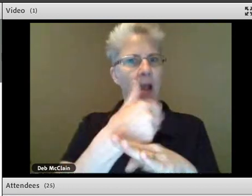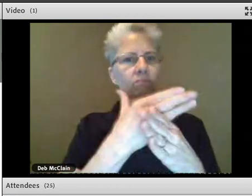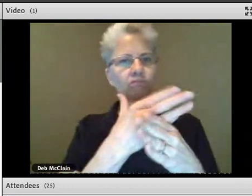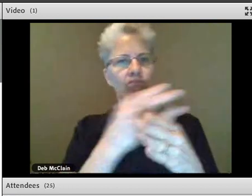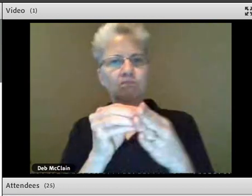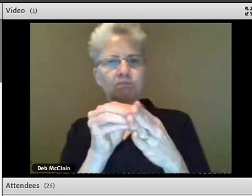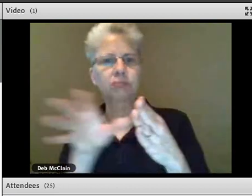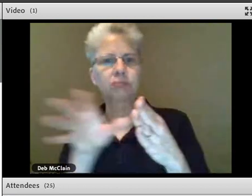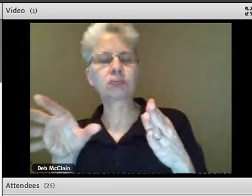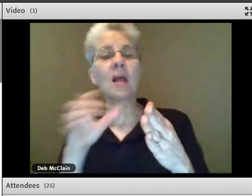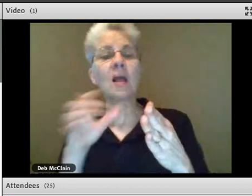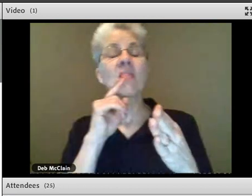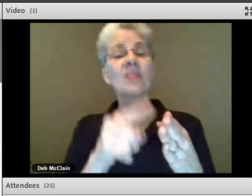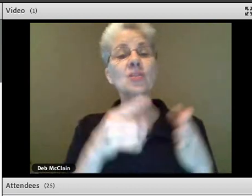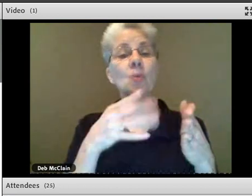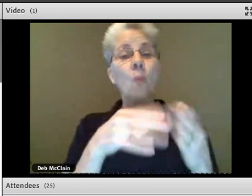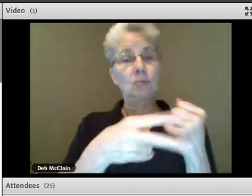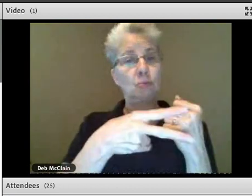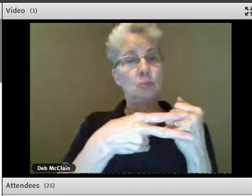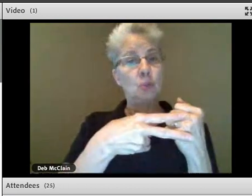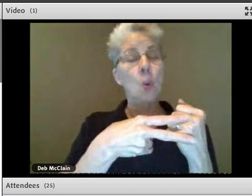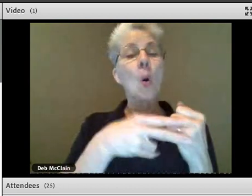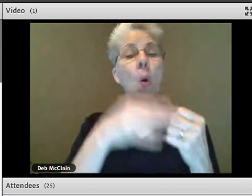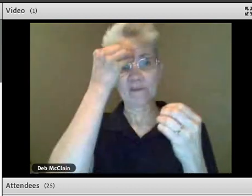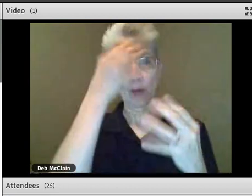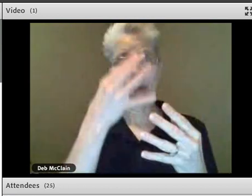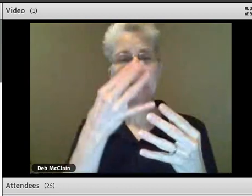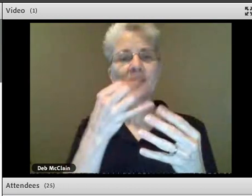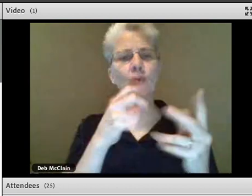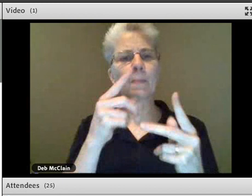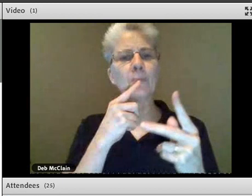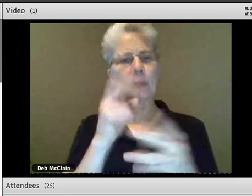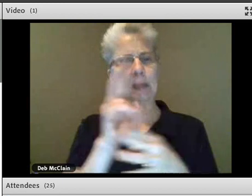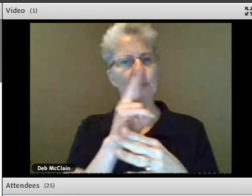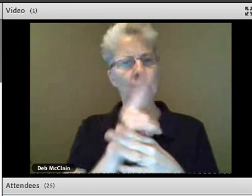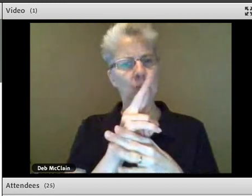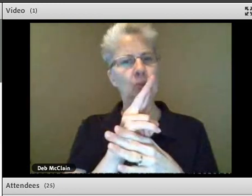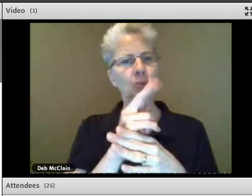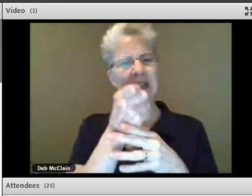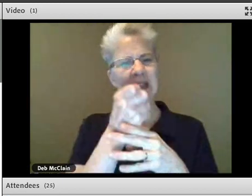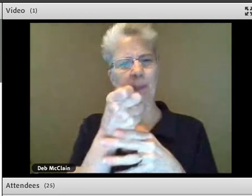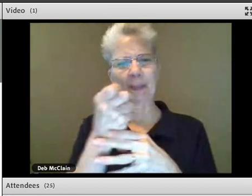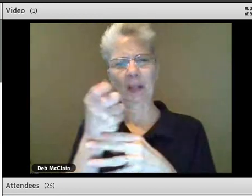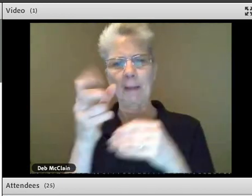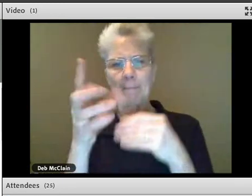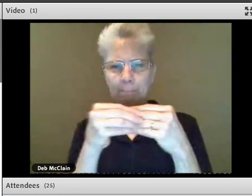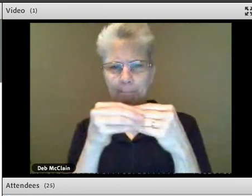it's a way to store and curate information so it's digestible for people to use, and then a system portion is,